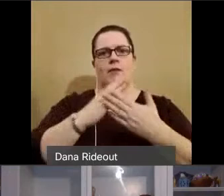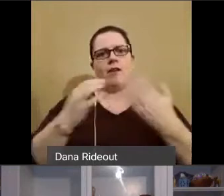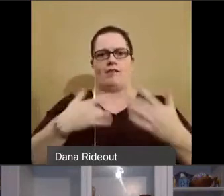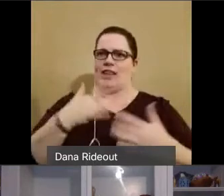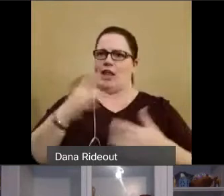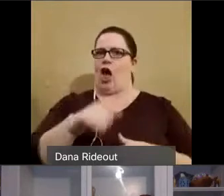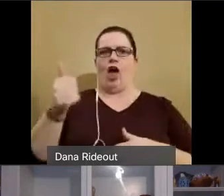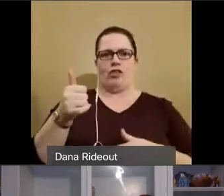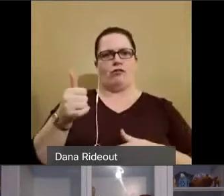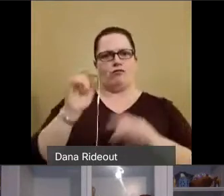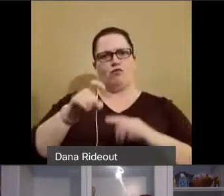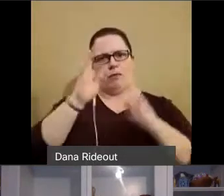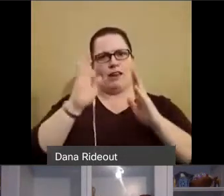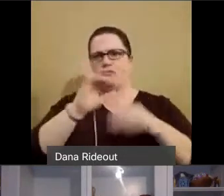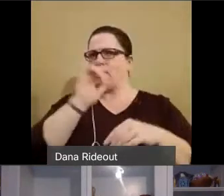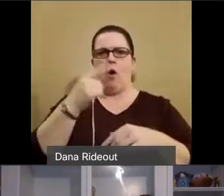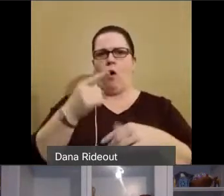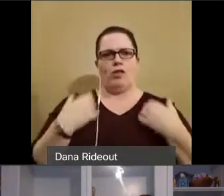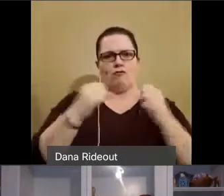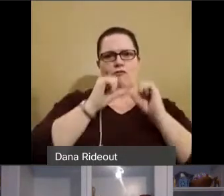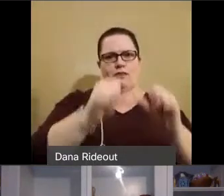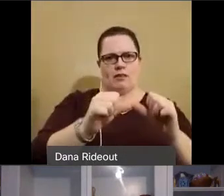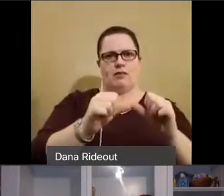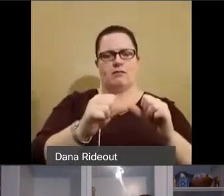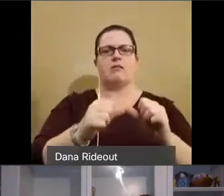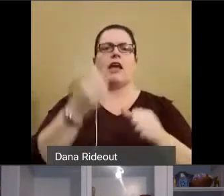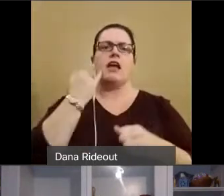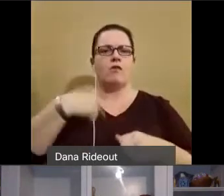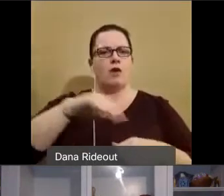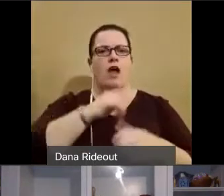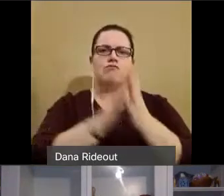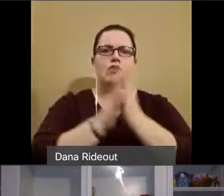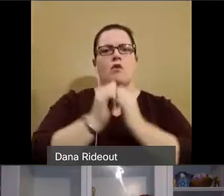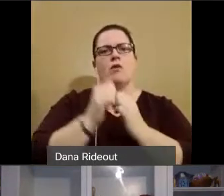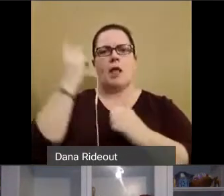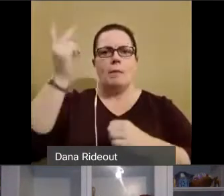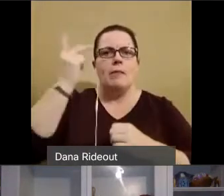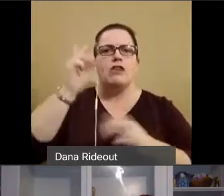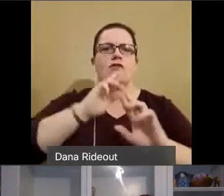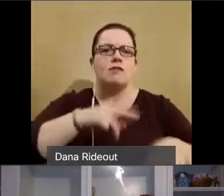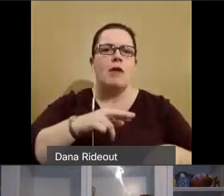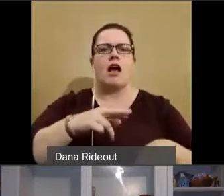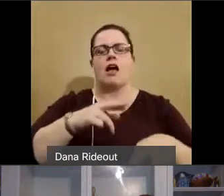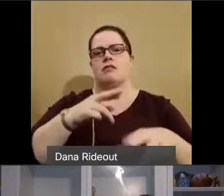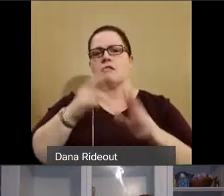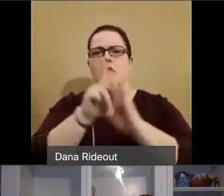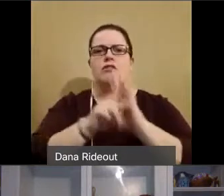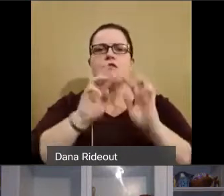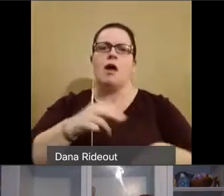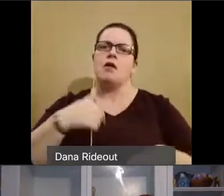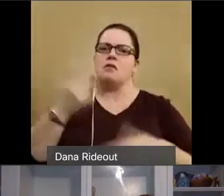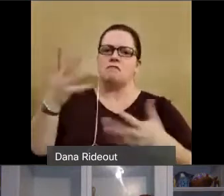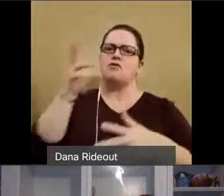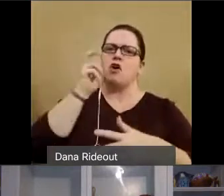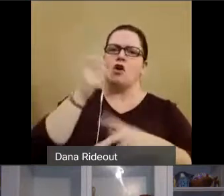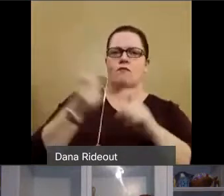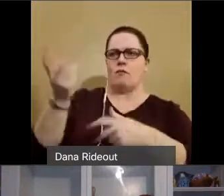And that if we're interested in the political responses, and the policy responses to call, and I, I heard that across my 3 pack cold panelists in different kinds of ways.